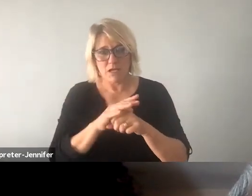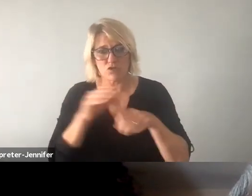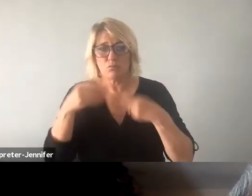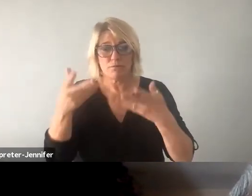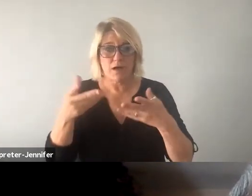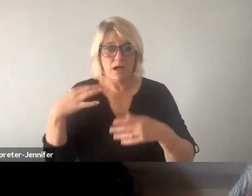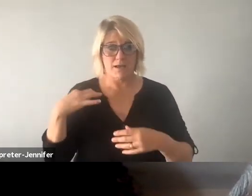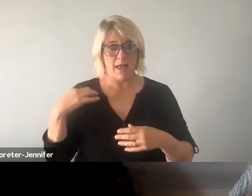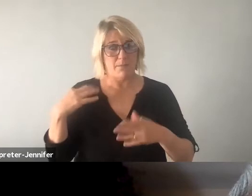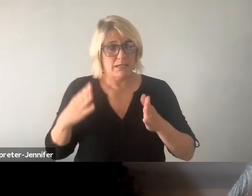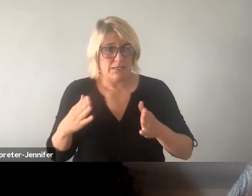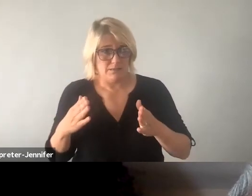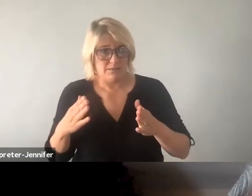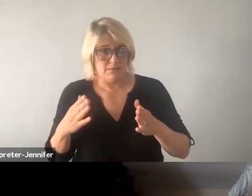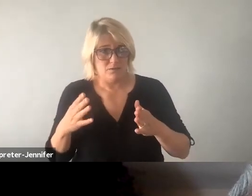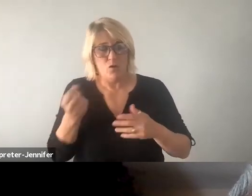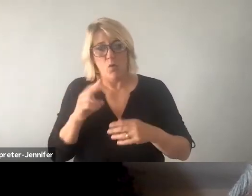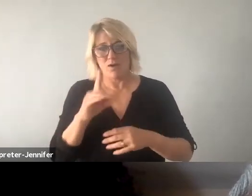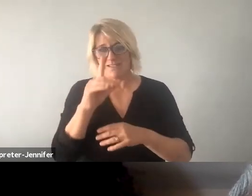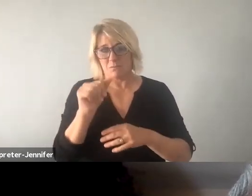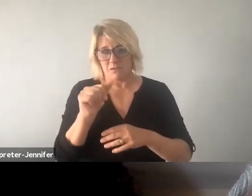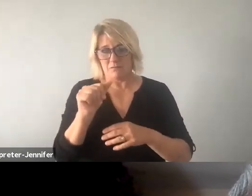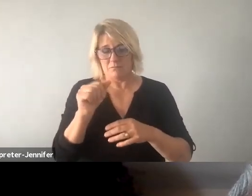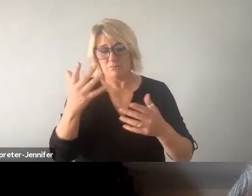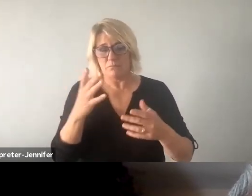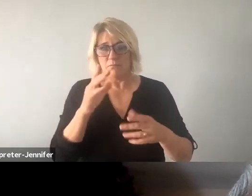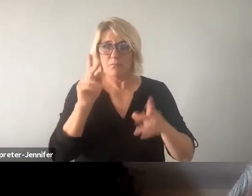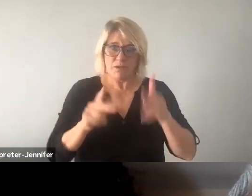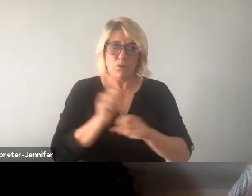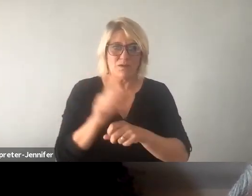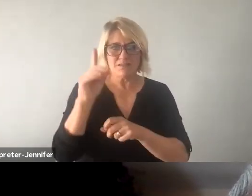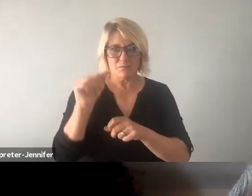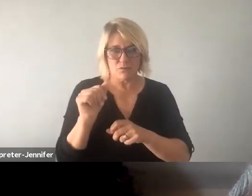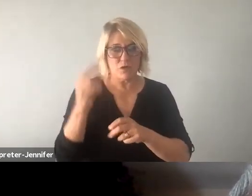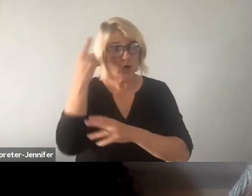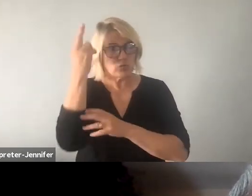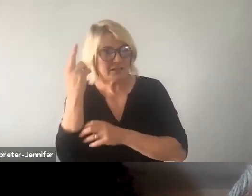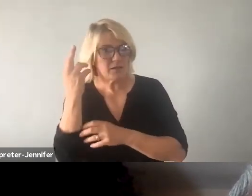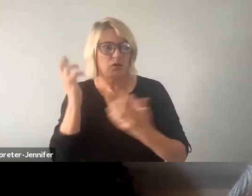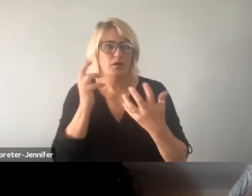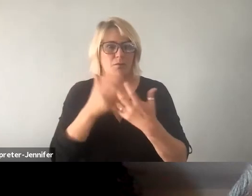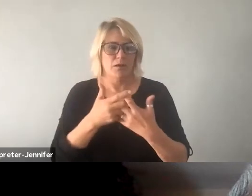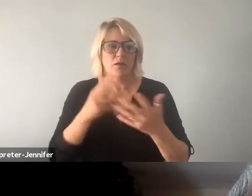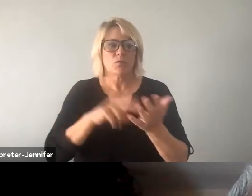reasonable accommodation -- so